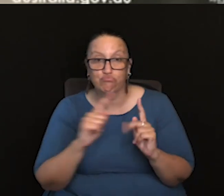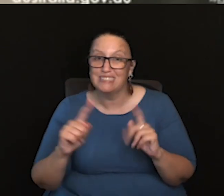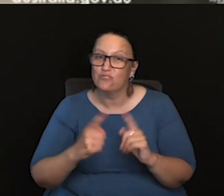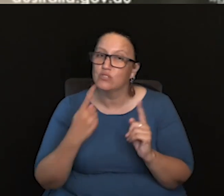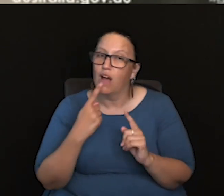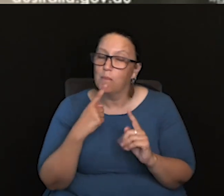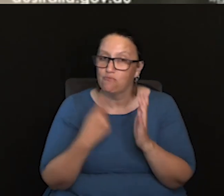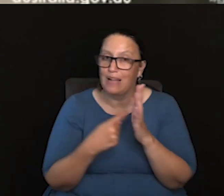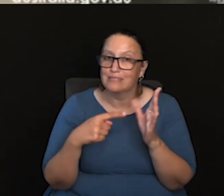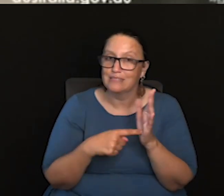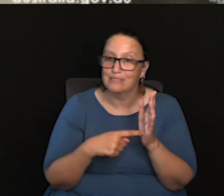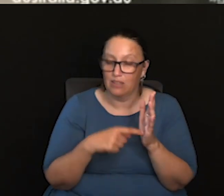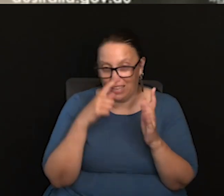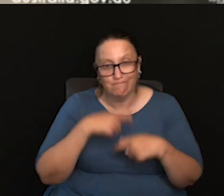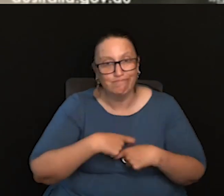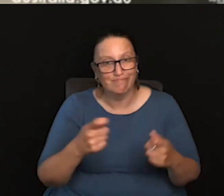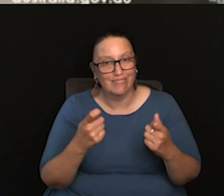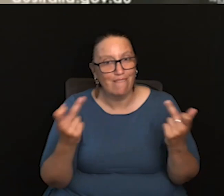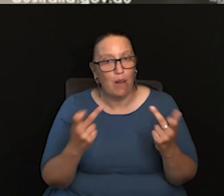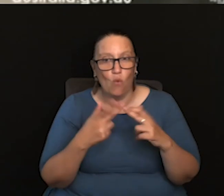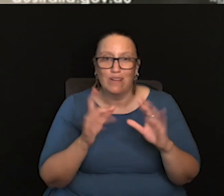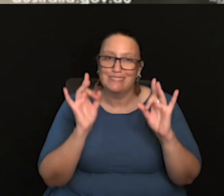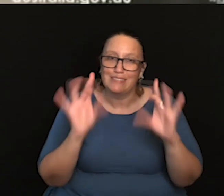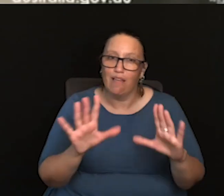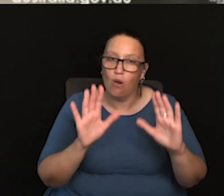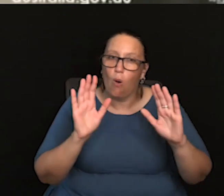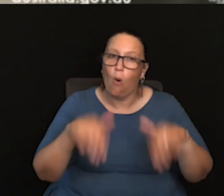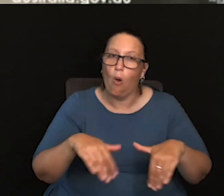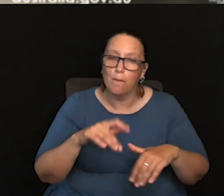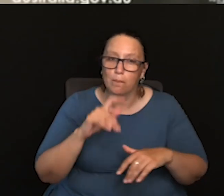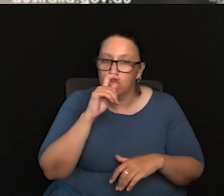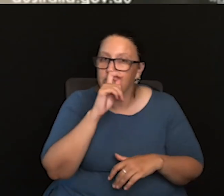The guidance at that point in time was very, very clear from the medical professionals